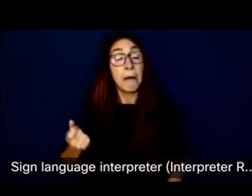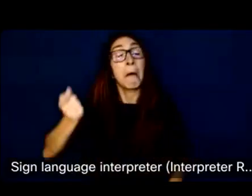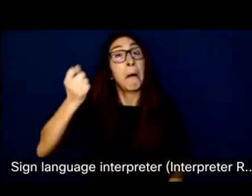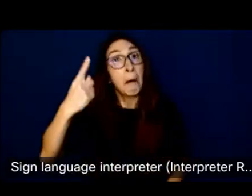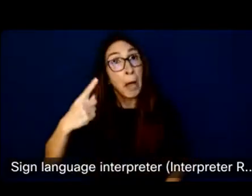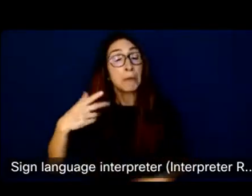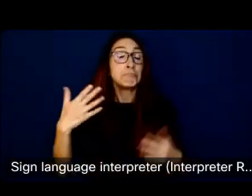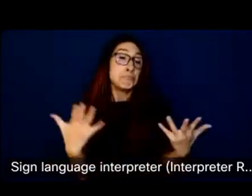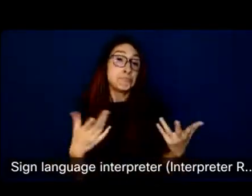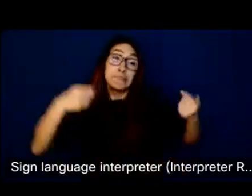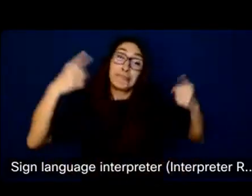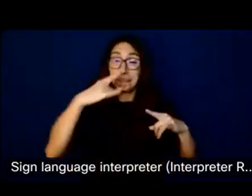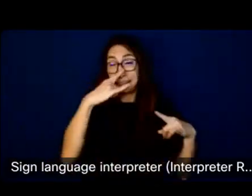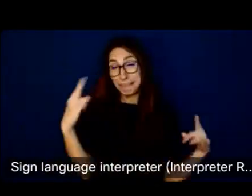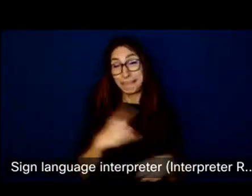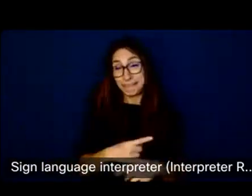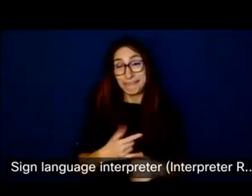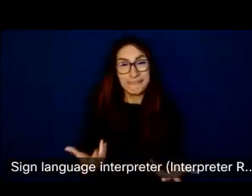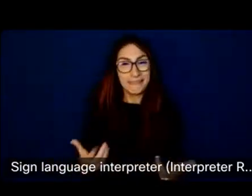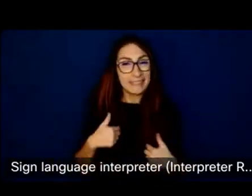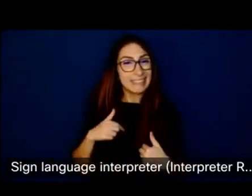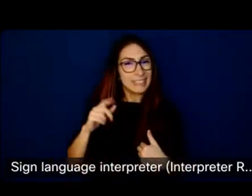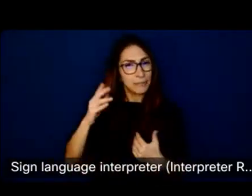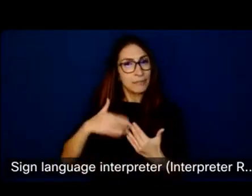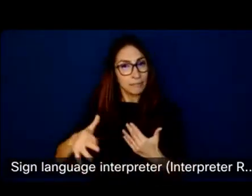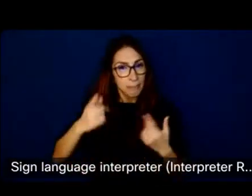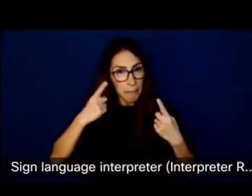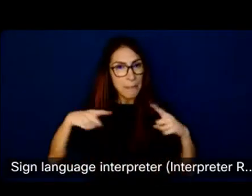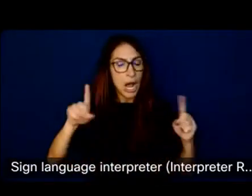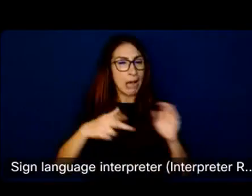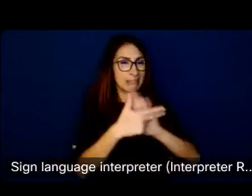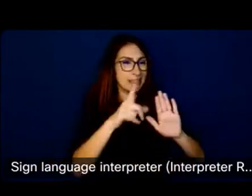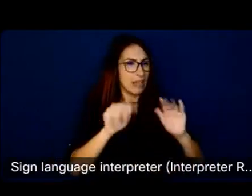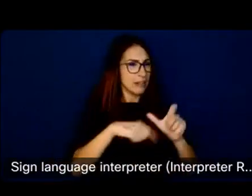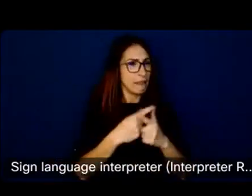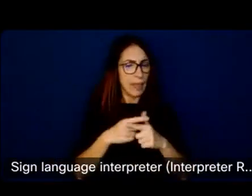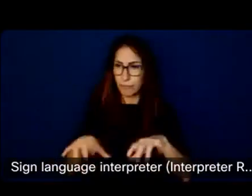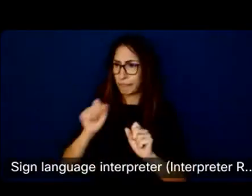the world has a way of working that I did become a nurse because of my diagnosis. I feel like I'm planted right now in